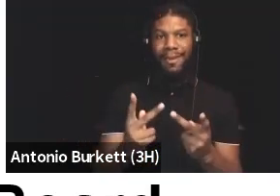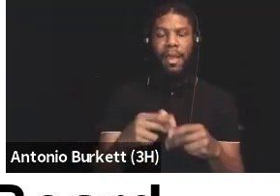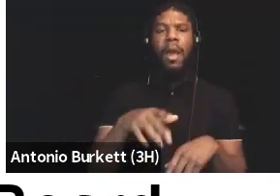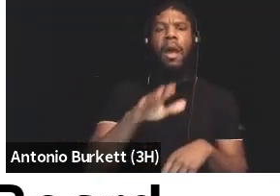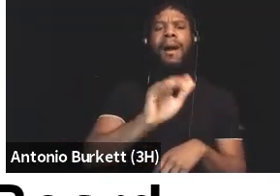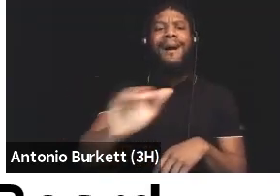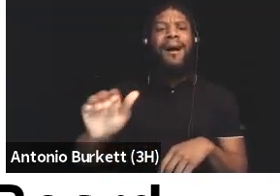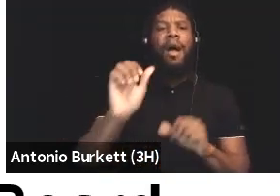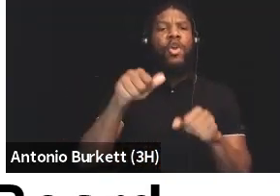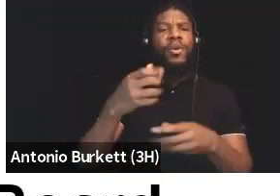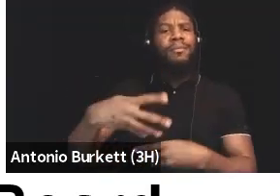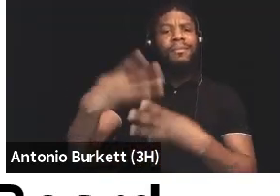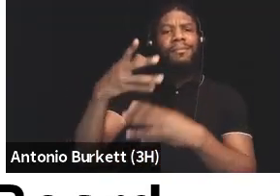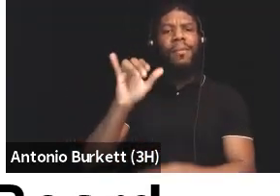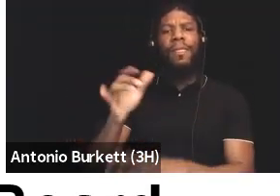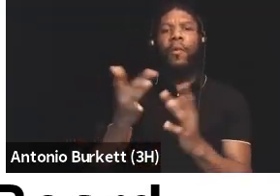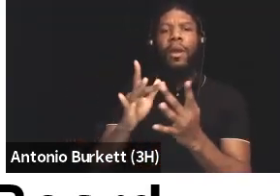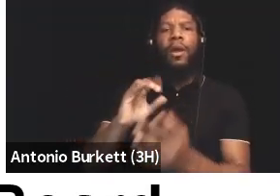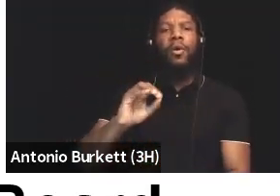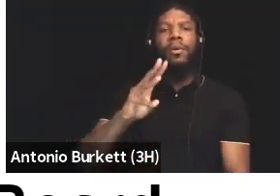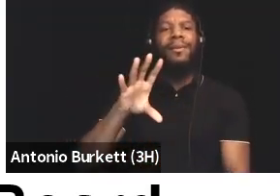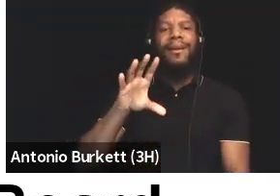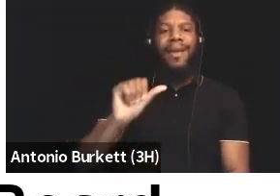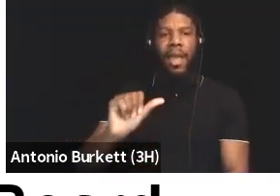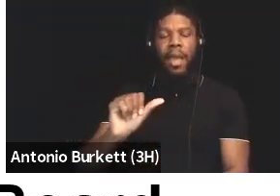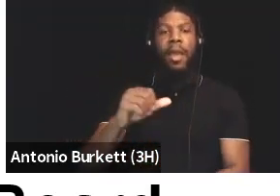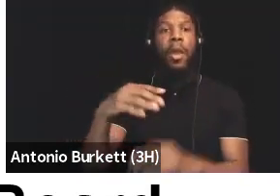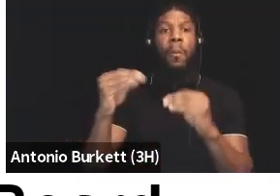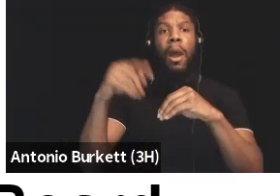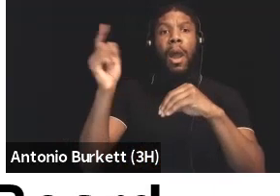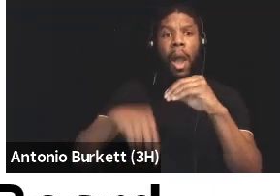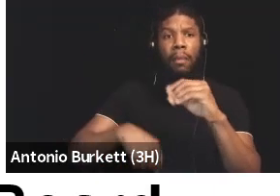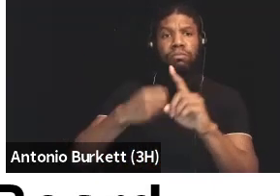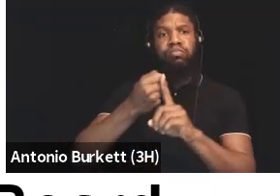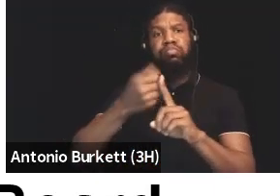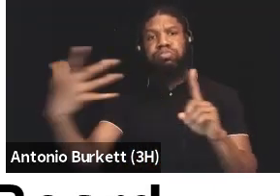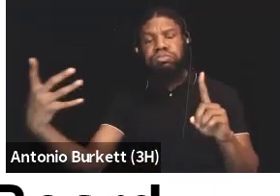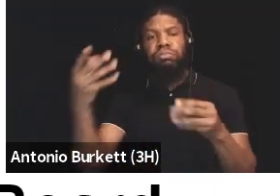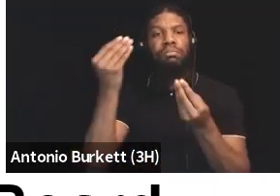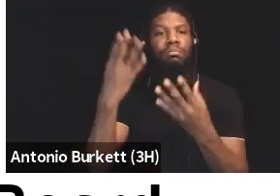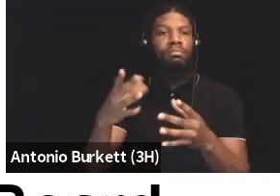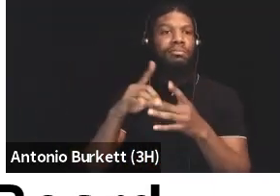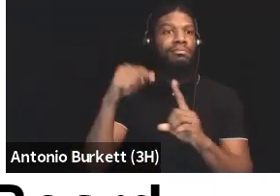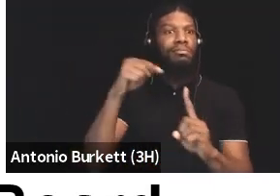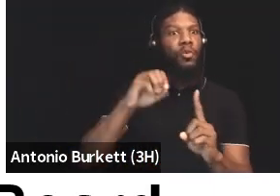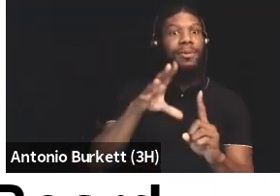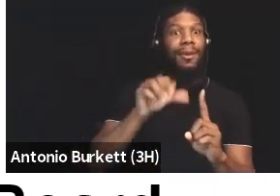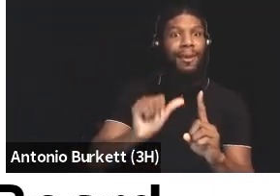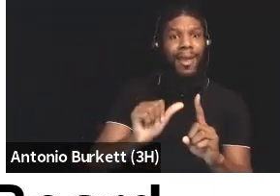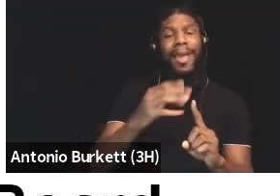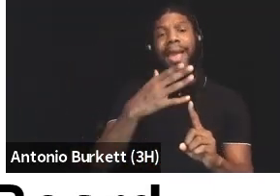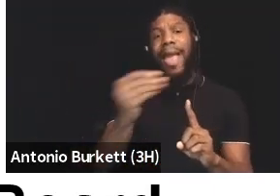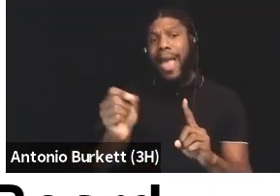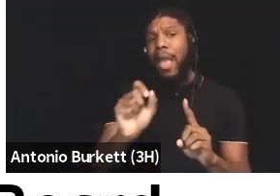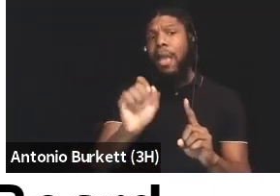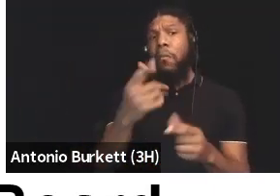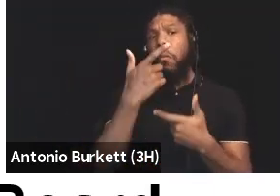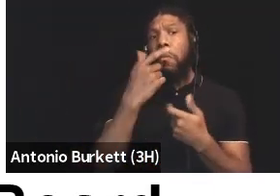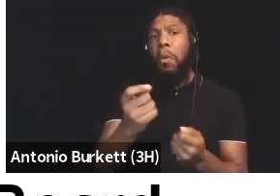OWCA website to learn more about the OWCA. Also consider serving either on a committee or even on